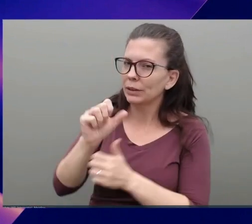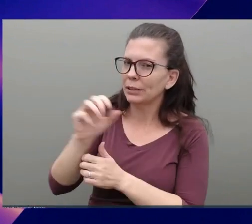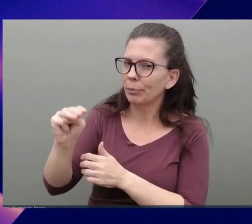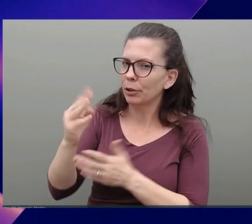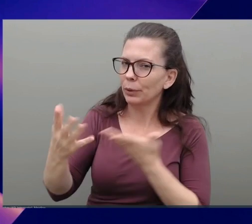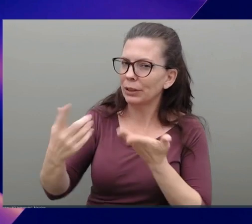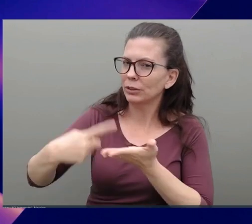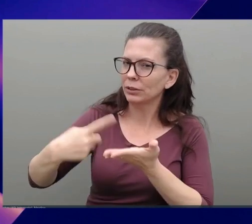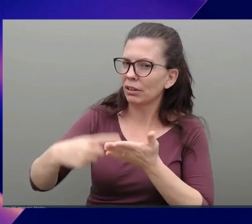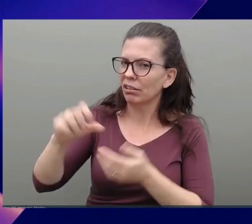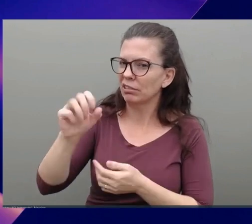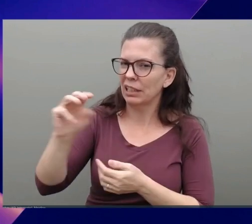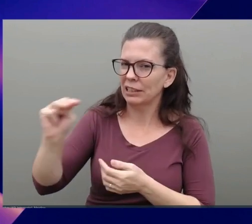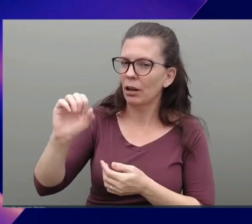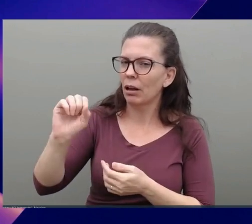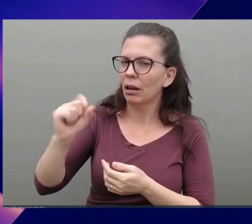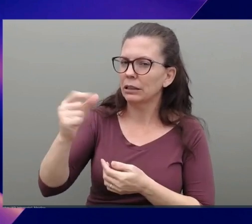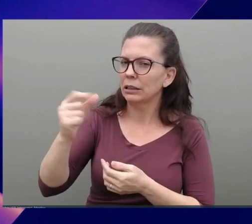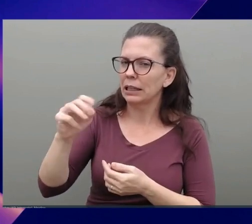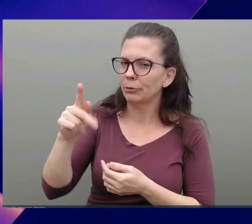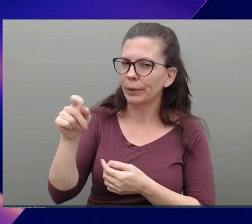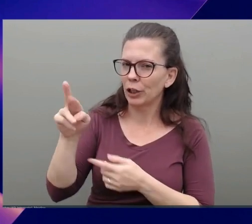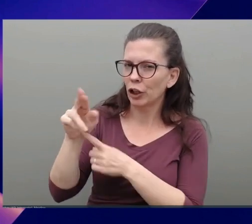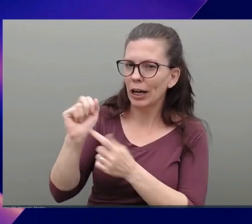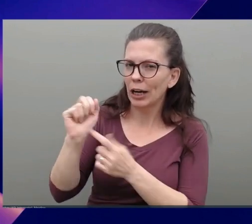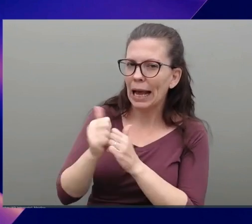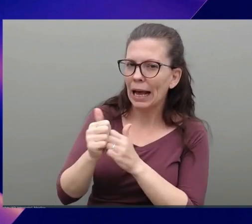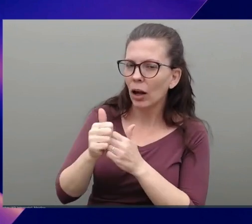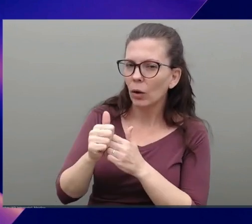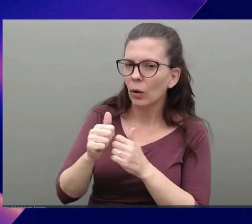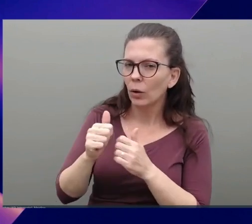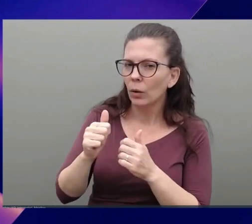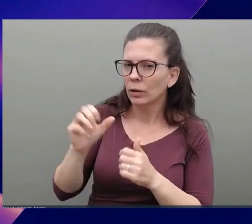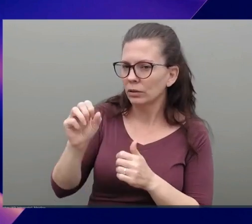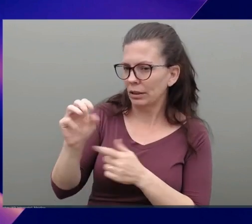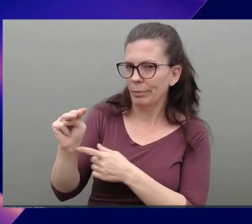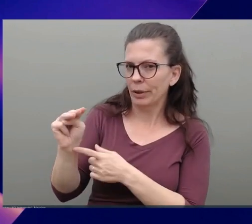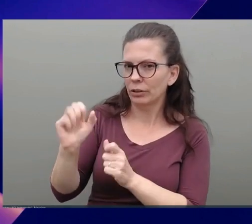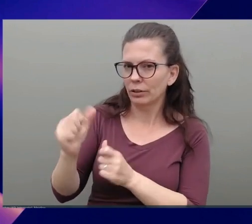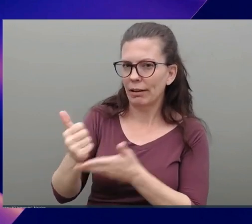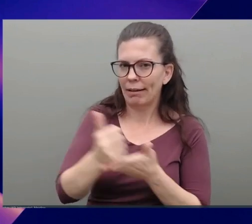and how SageMaker can, you know, help customers. Yeah.